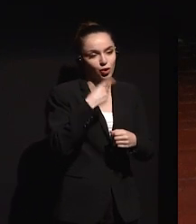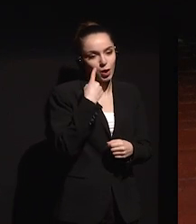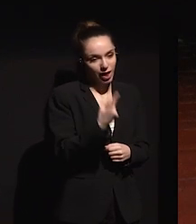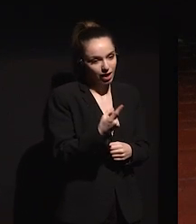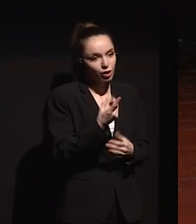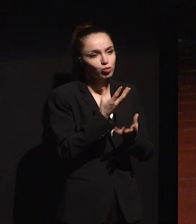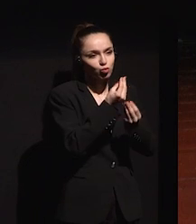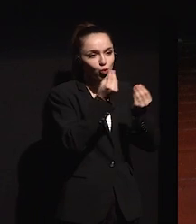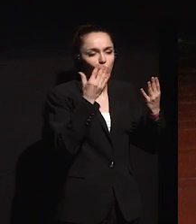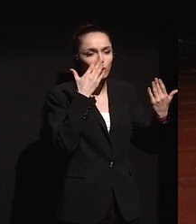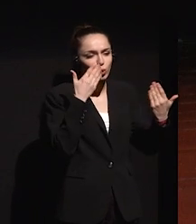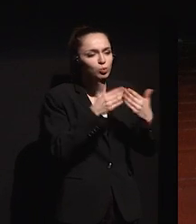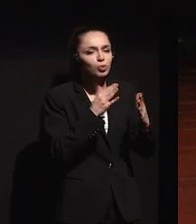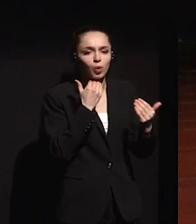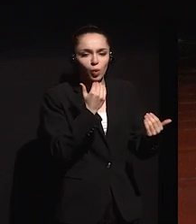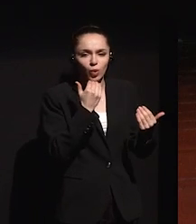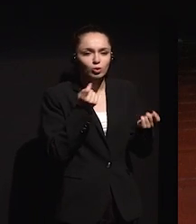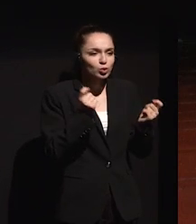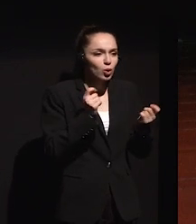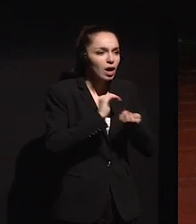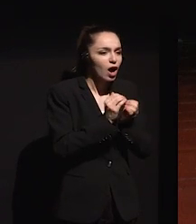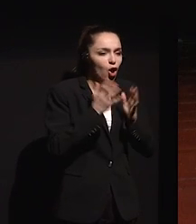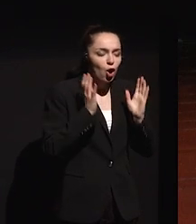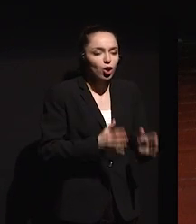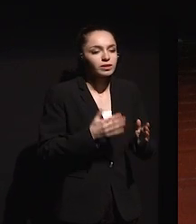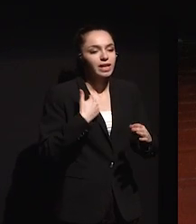despite dozens of unfavorable conditions, we succeeded implementing many policies,